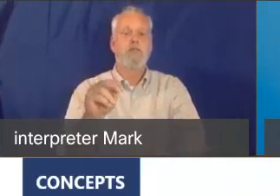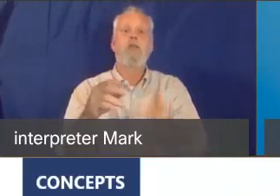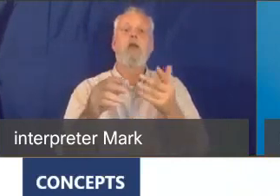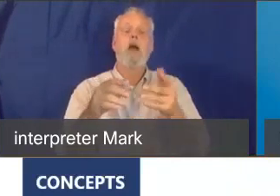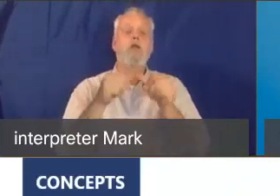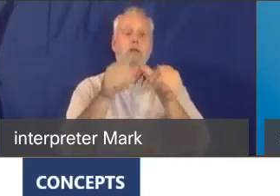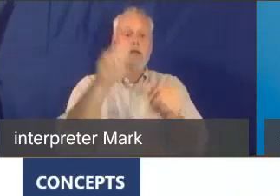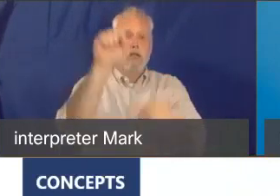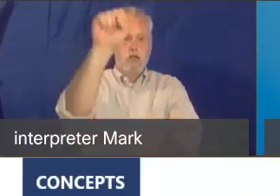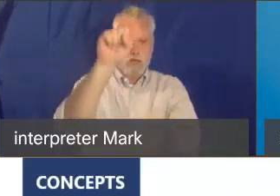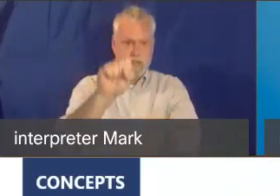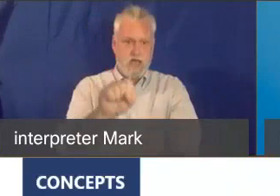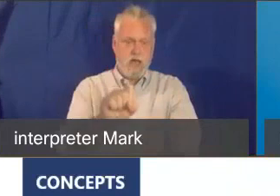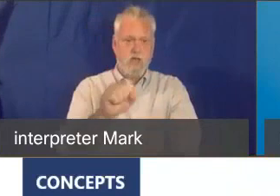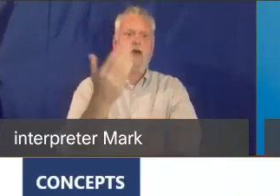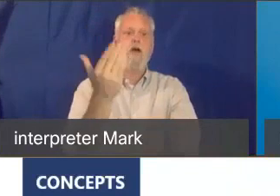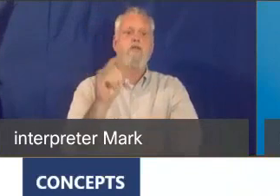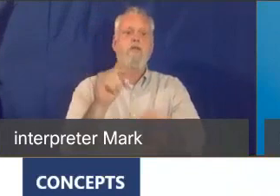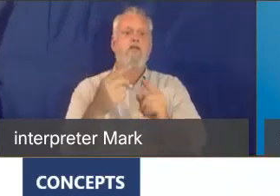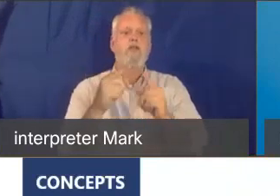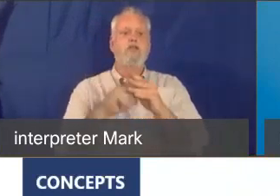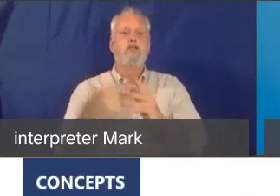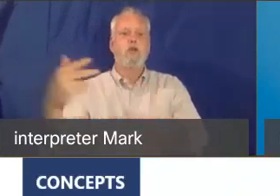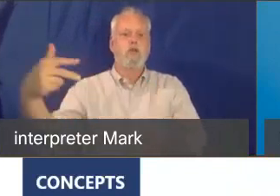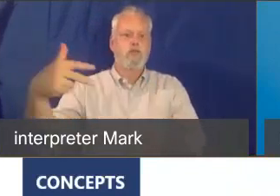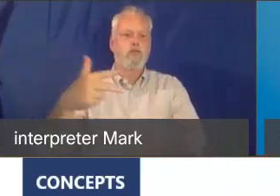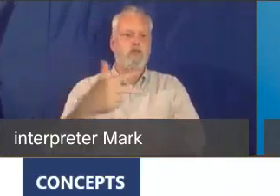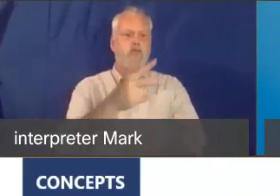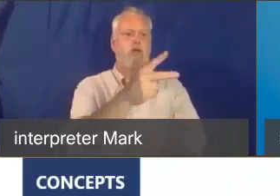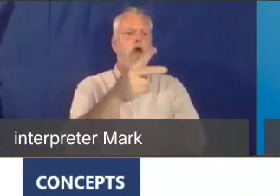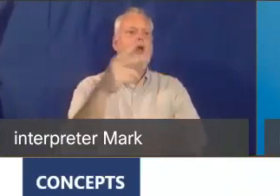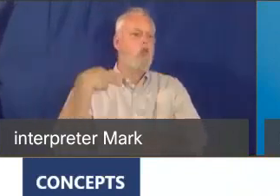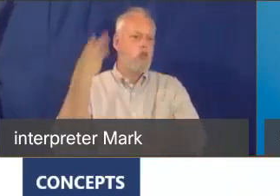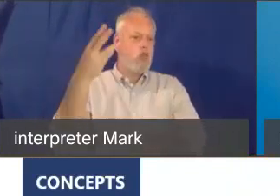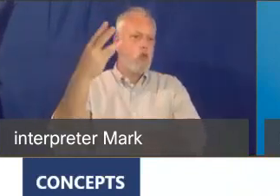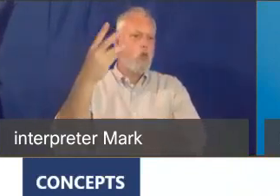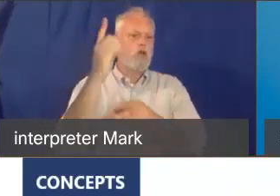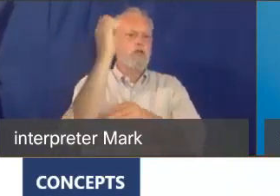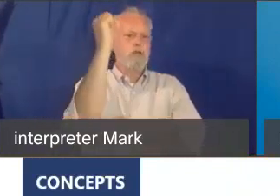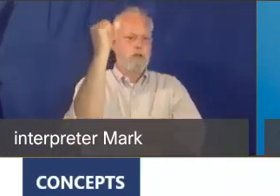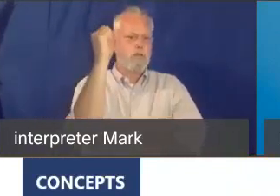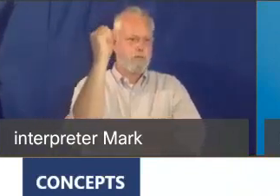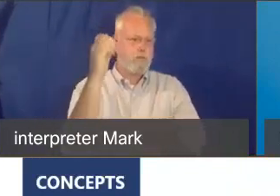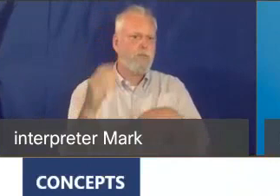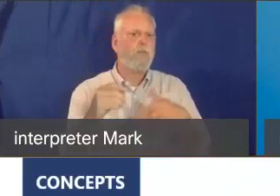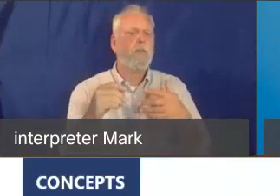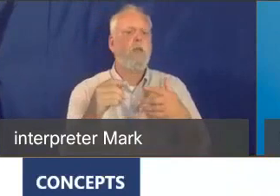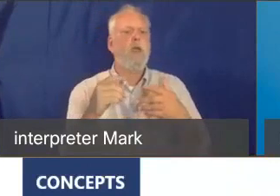So, 15th starts to curve around the Washington Monument. And we run into a pair of intersections.